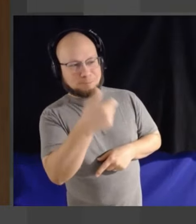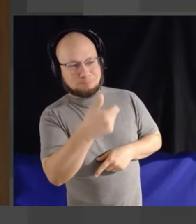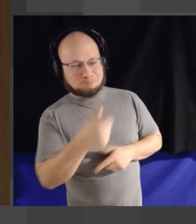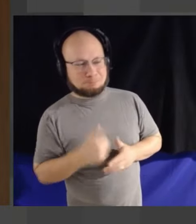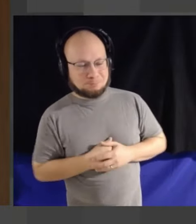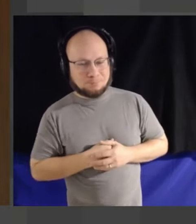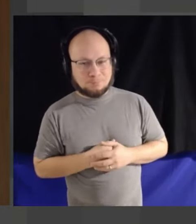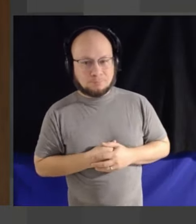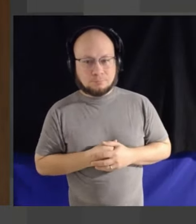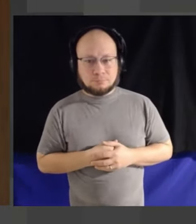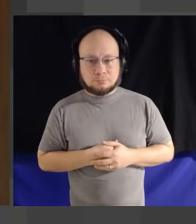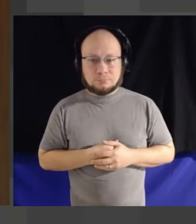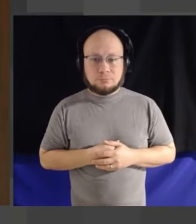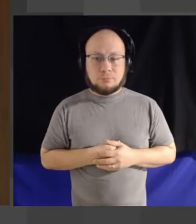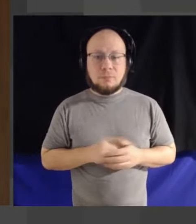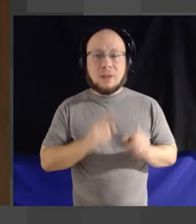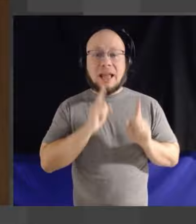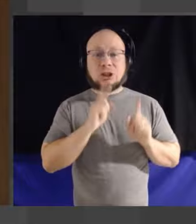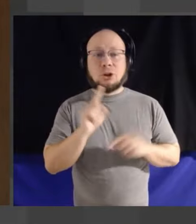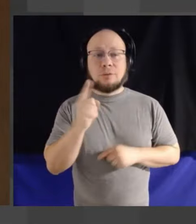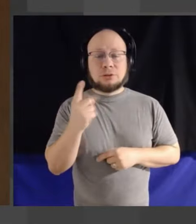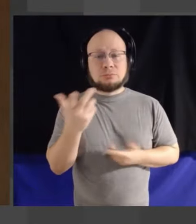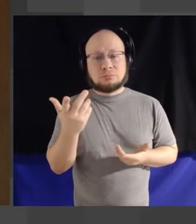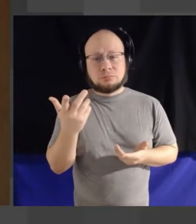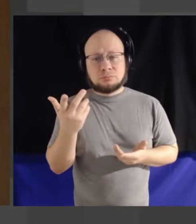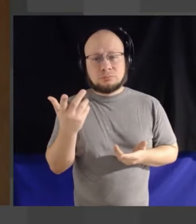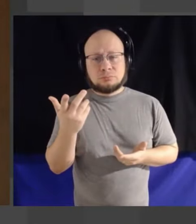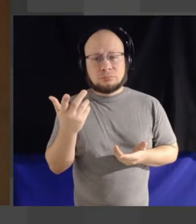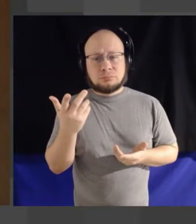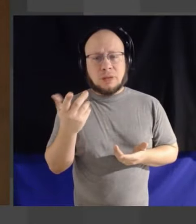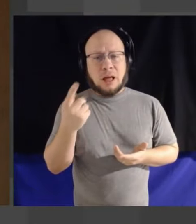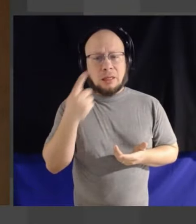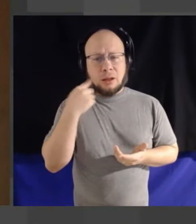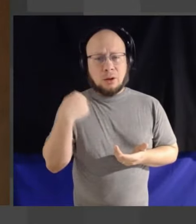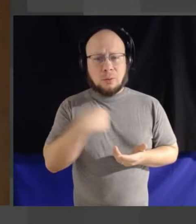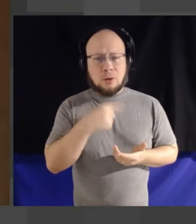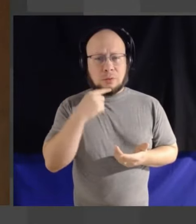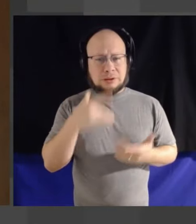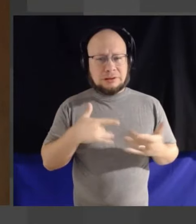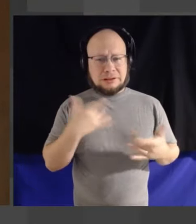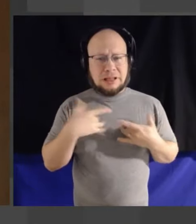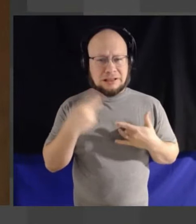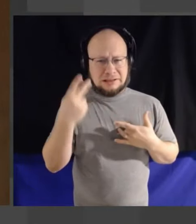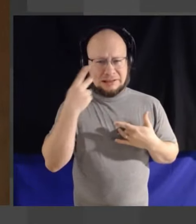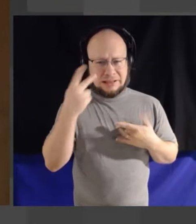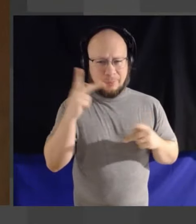YOU FOR SENDING THEM. REGARDING THE FIRST QUESTION I